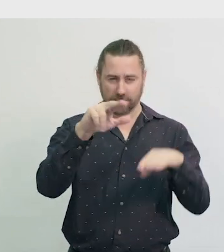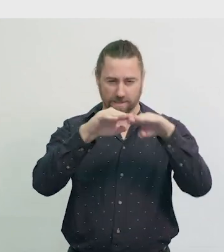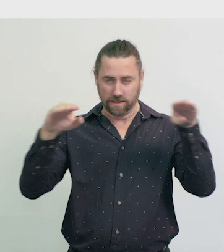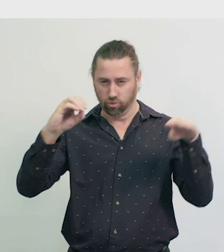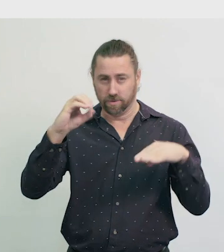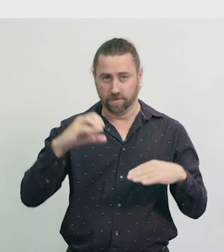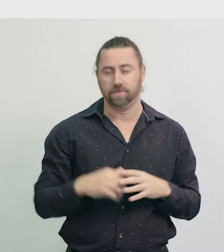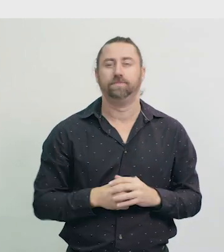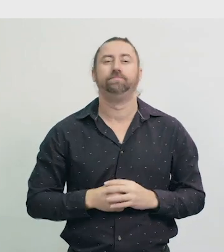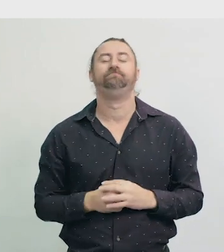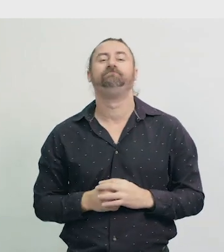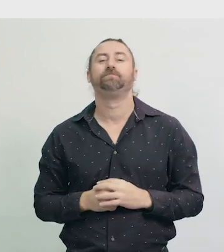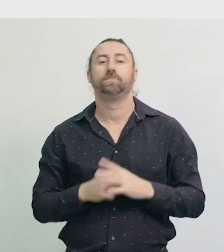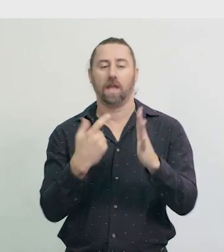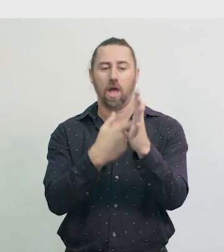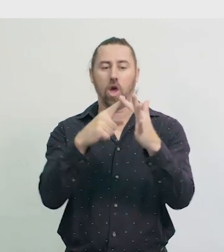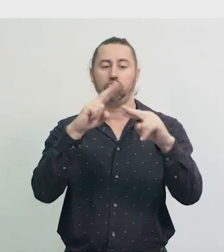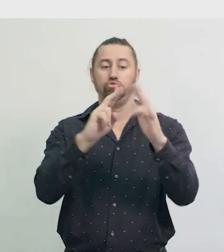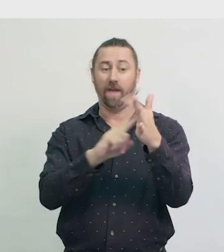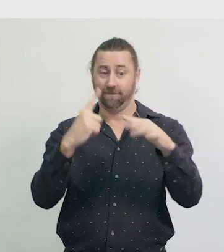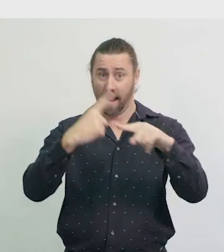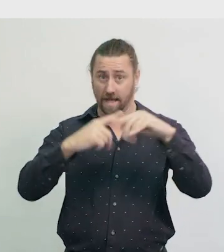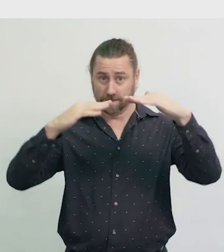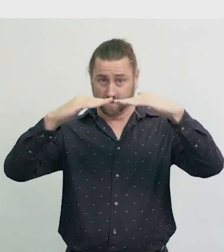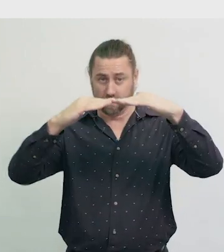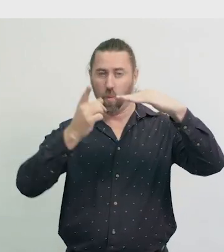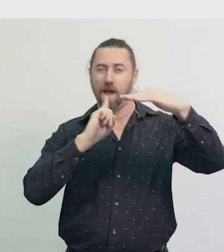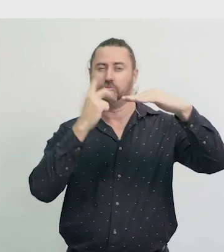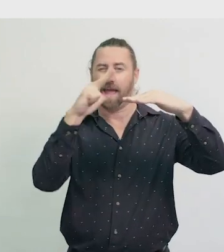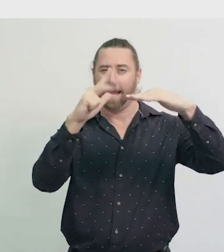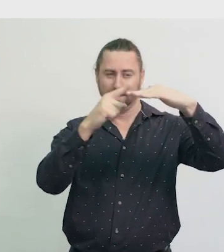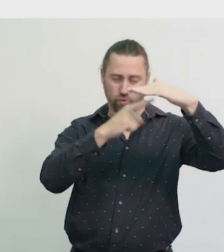A reflex angle is between 180 degrees and 360 degrees.